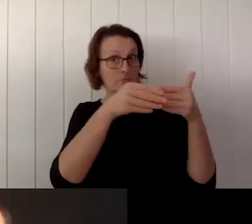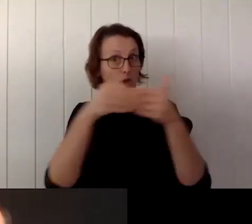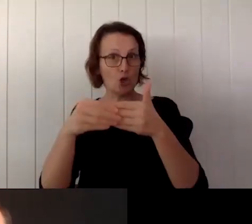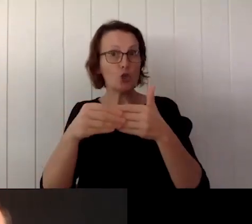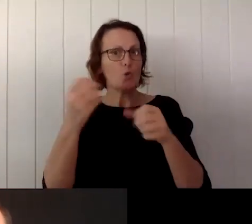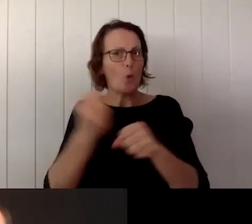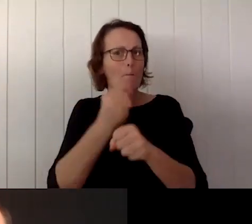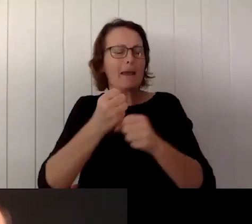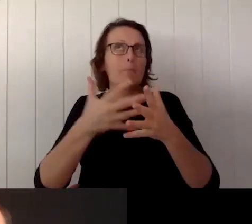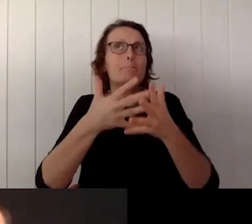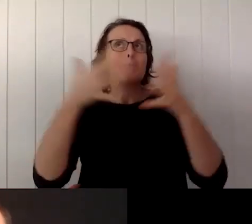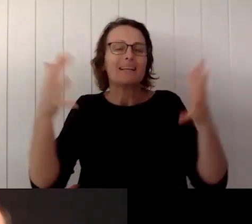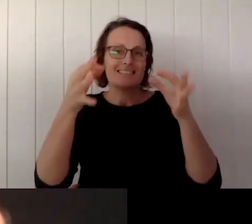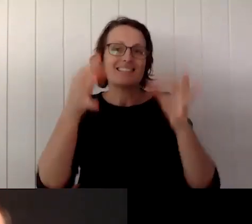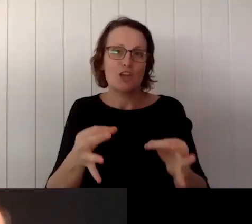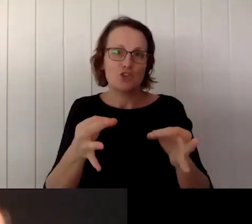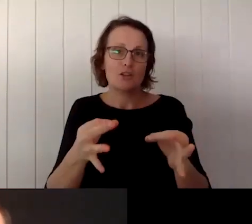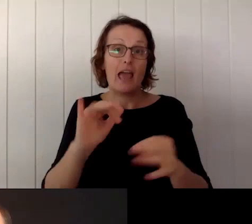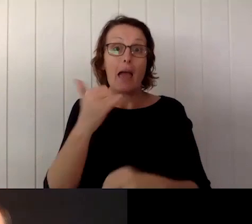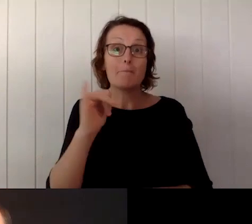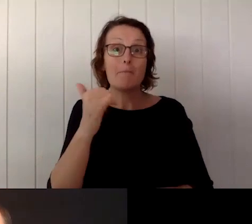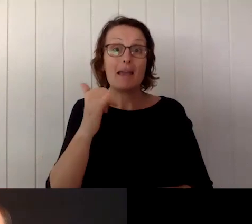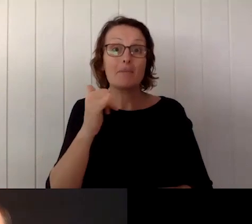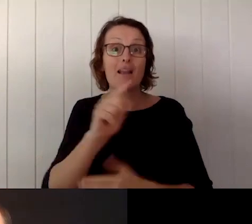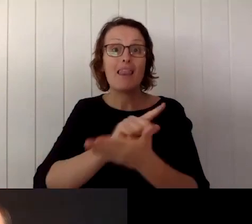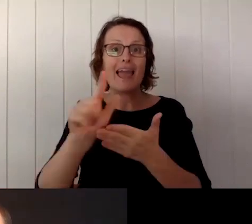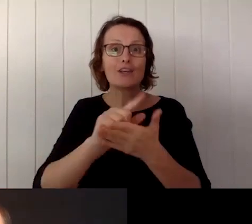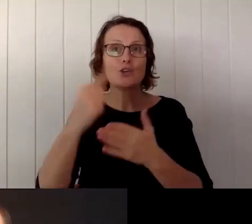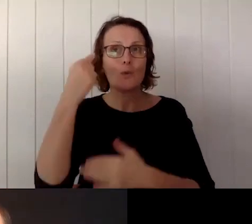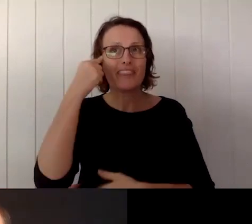them - in hindsight - might not be perfect. But now's not the time for